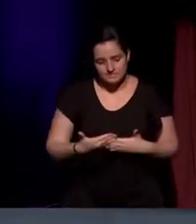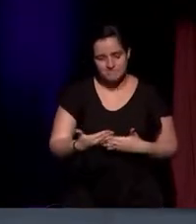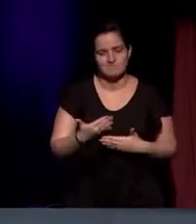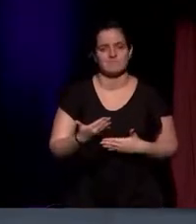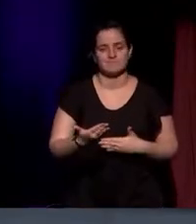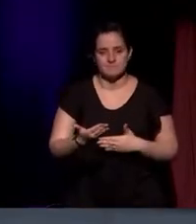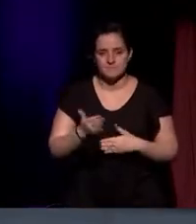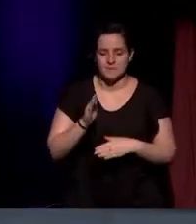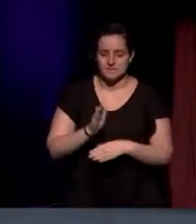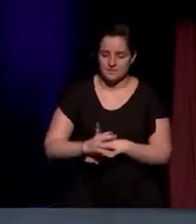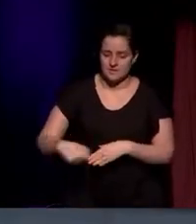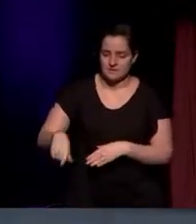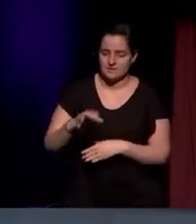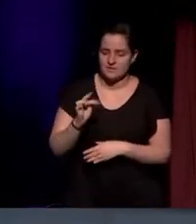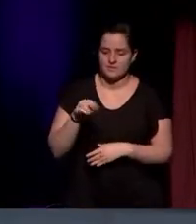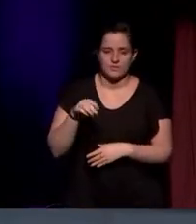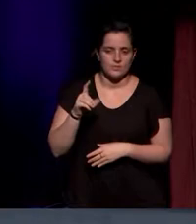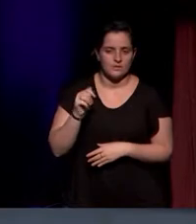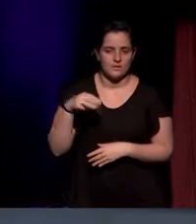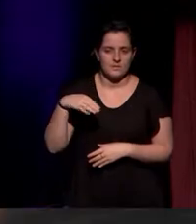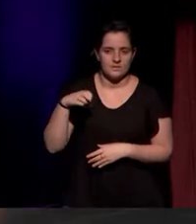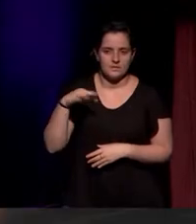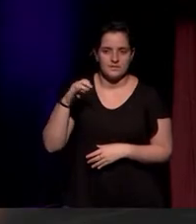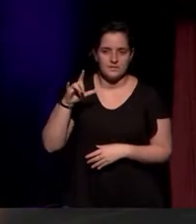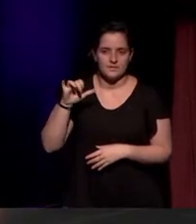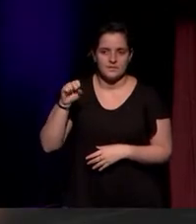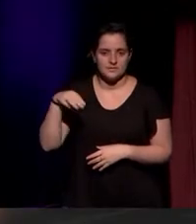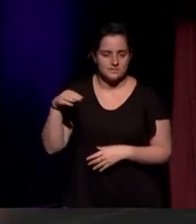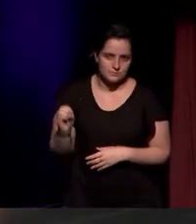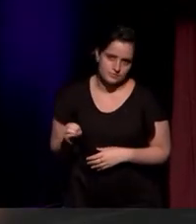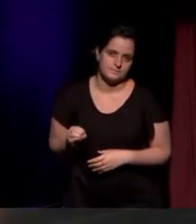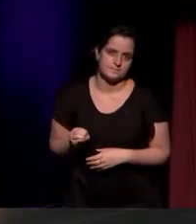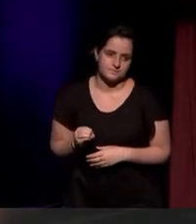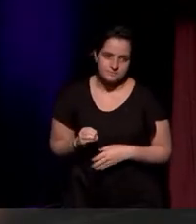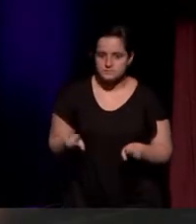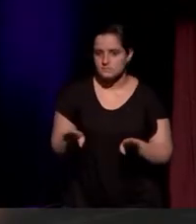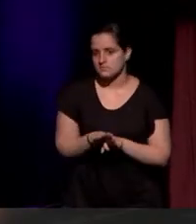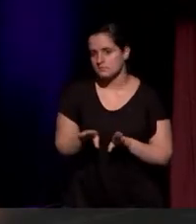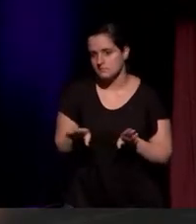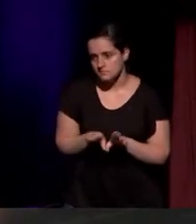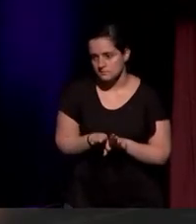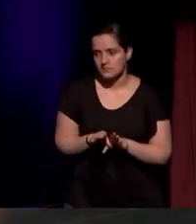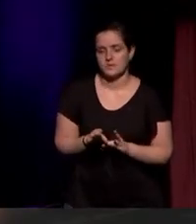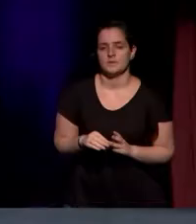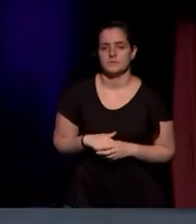these fundamentalisms and then the Christians too, these fundamentalisms of ours,